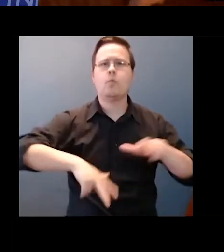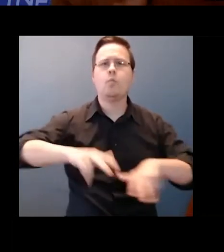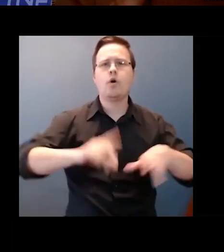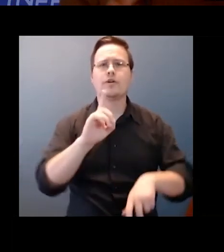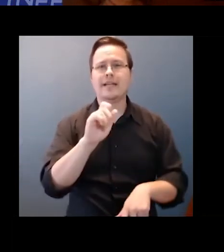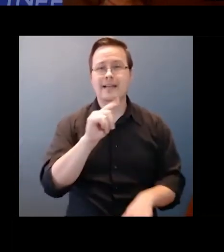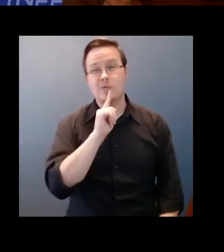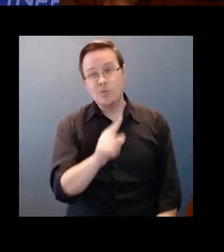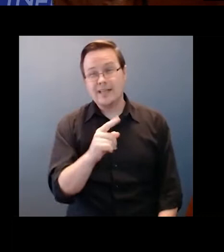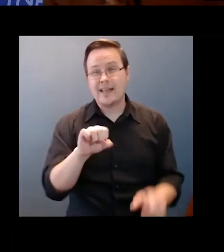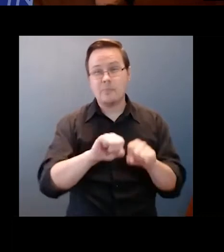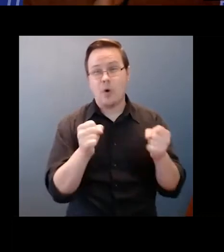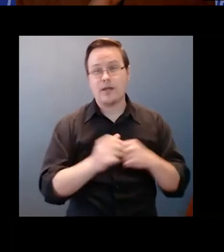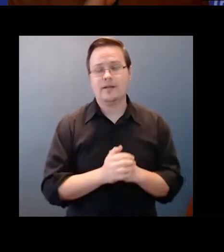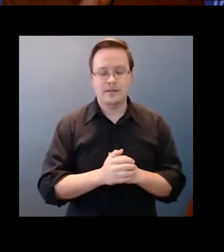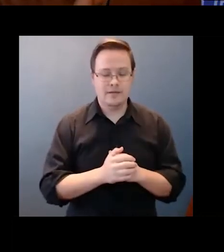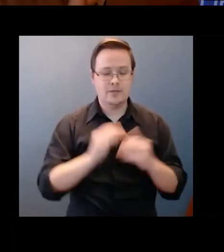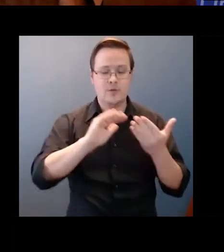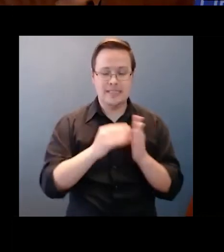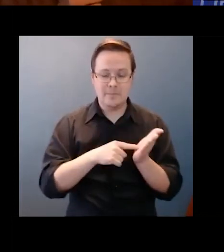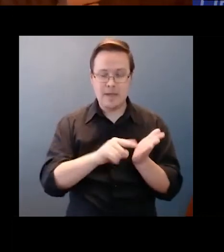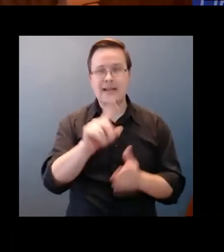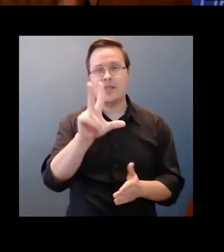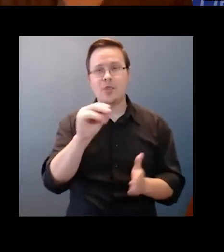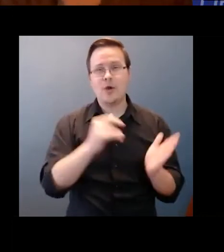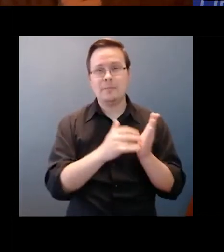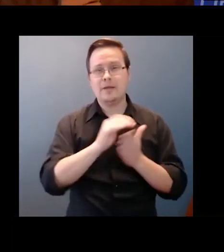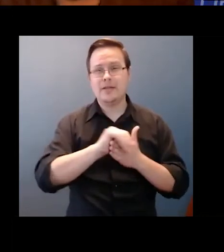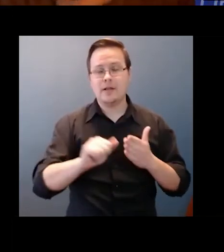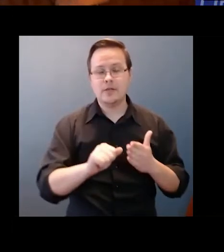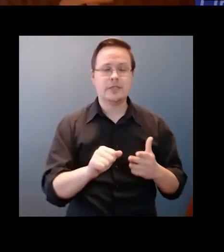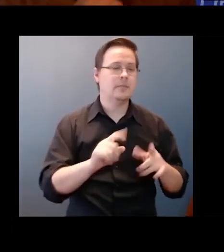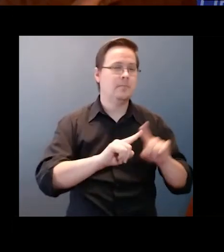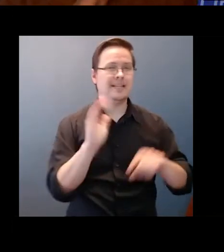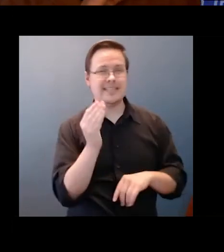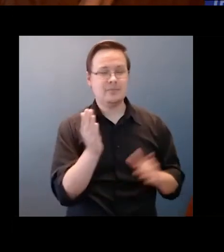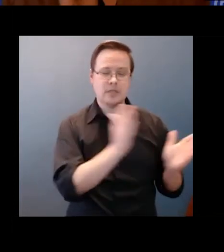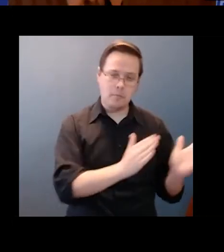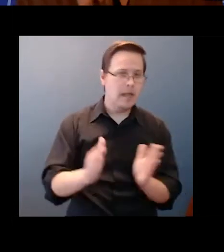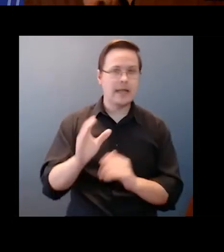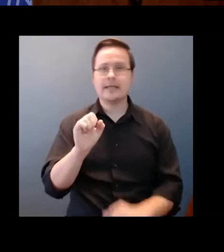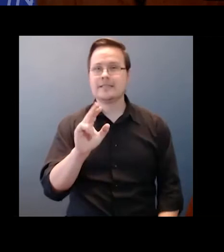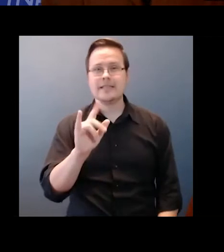So the city paid $30 million and turns out, like all the planning sustainability DDOS supposed to provide didn't even work.